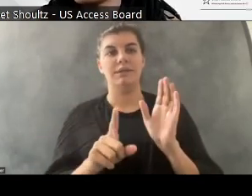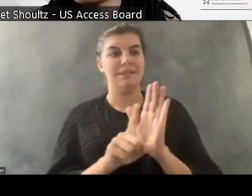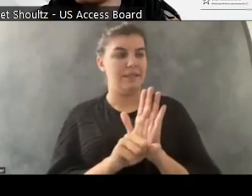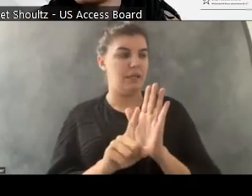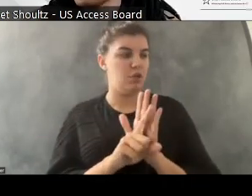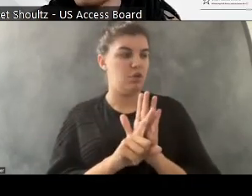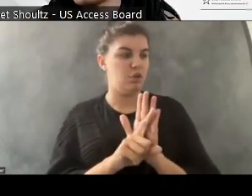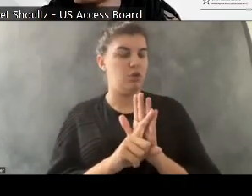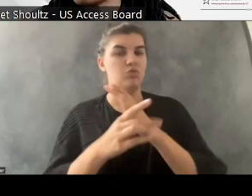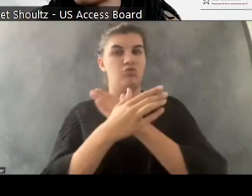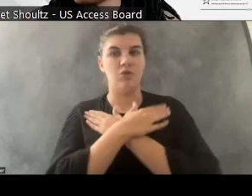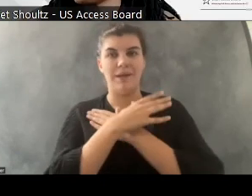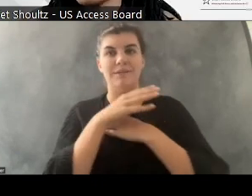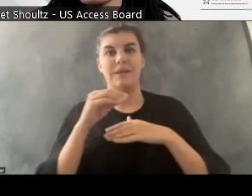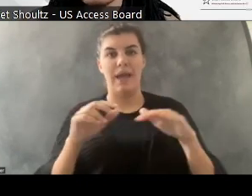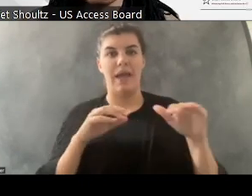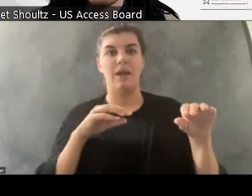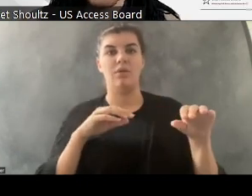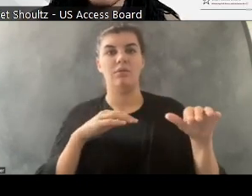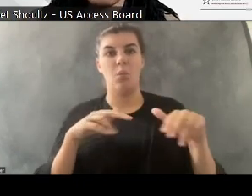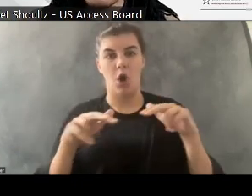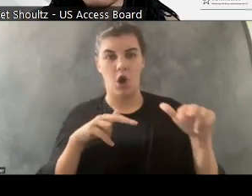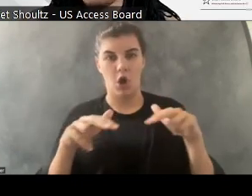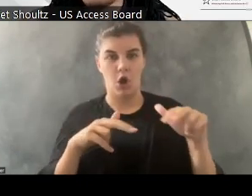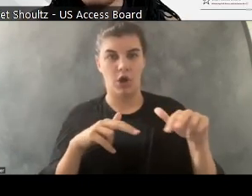what the requirements are for the accessible walk indication .